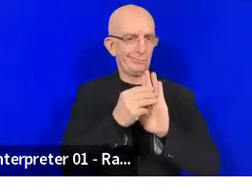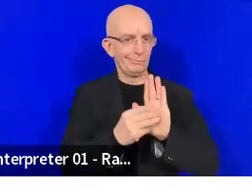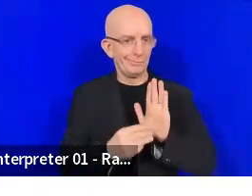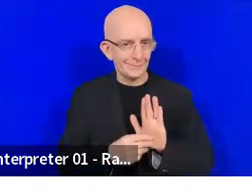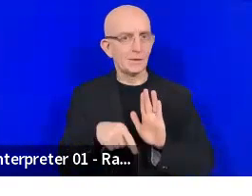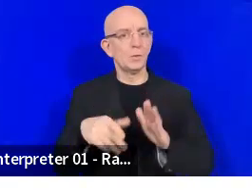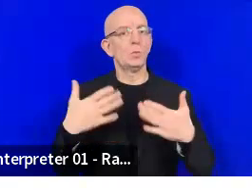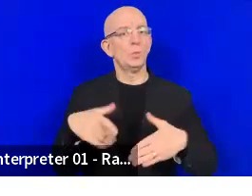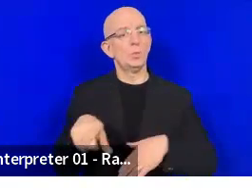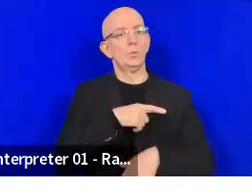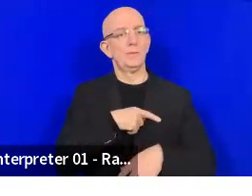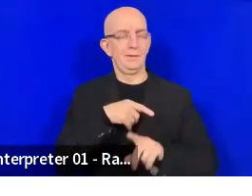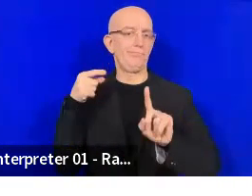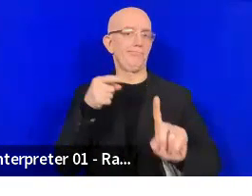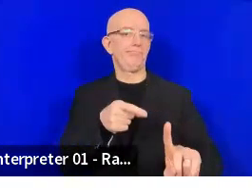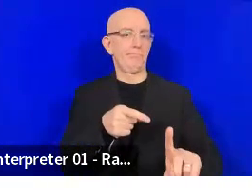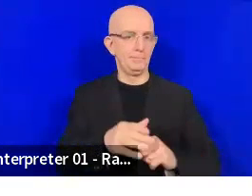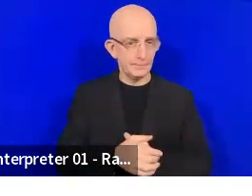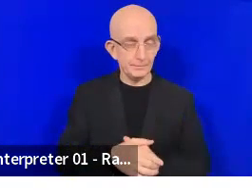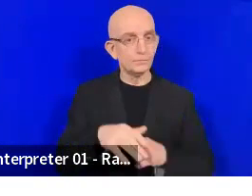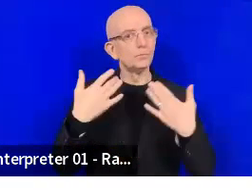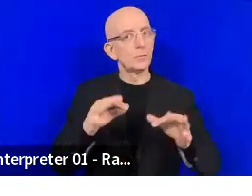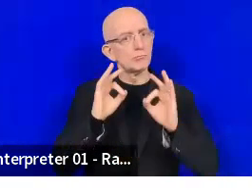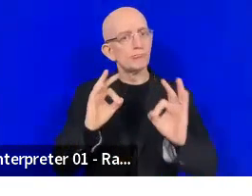these key areas were addressed in the political declaration.